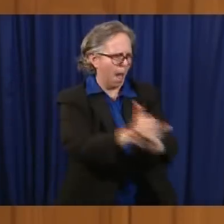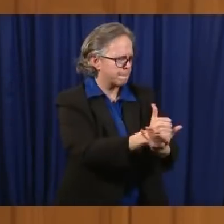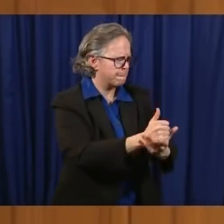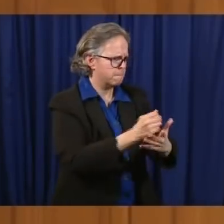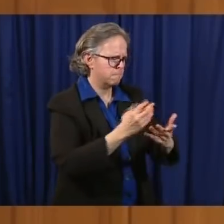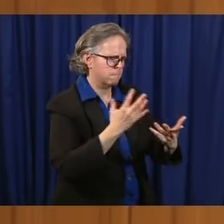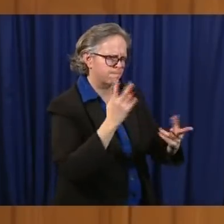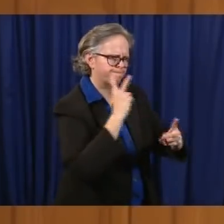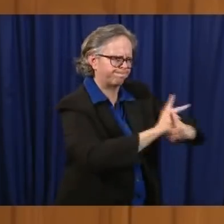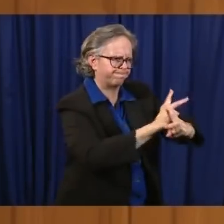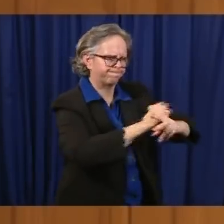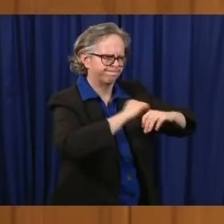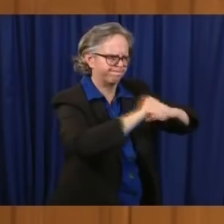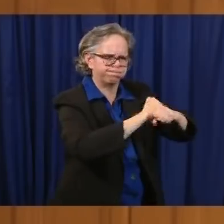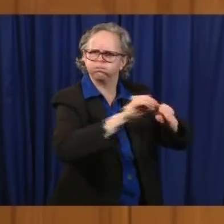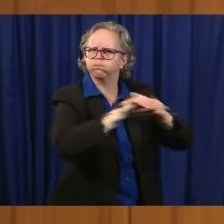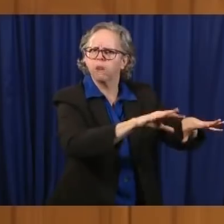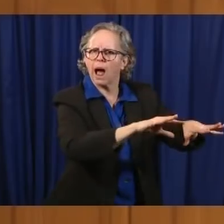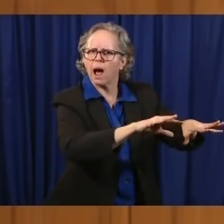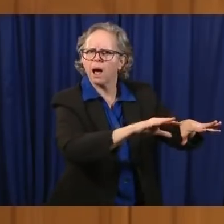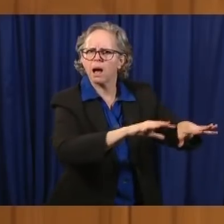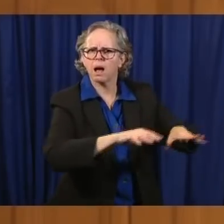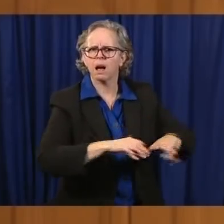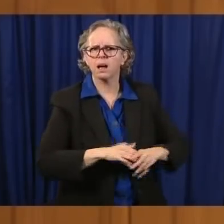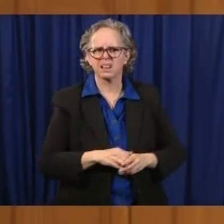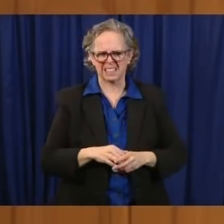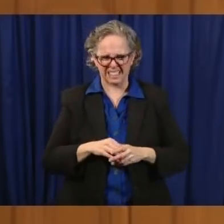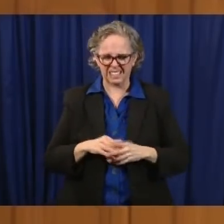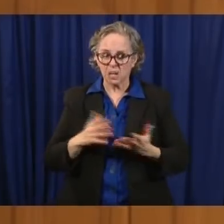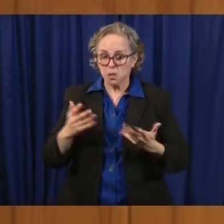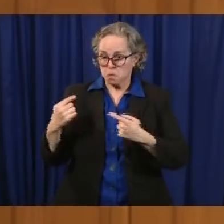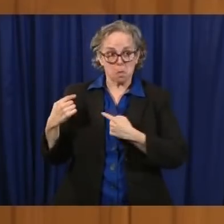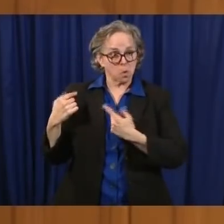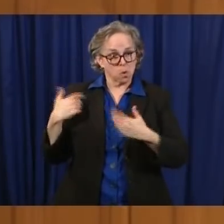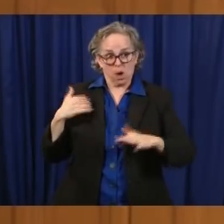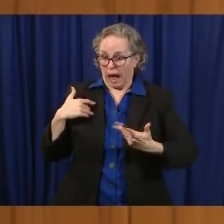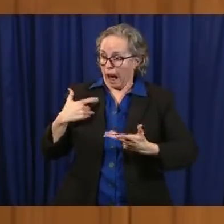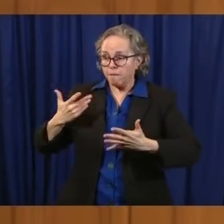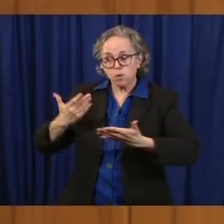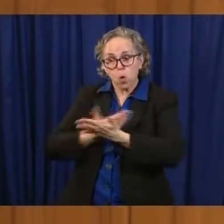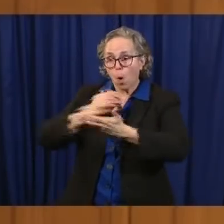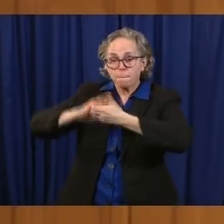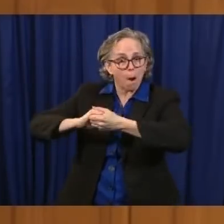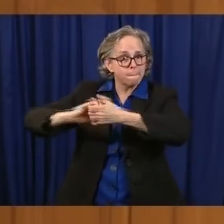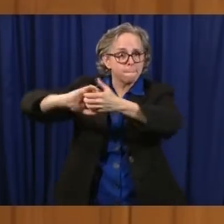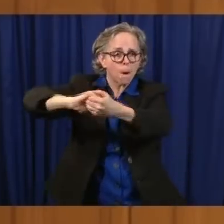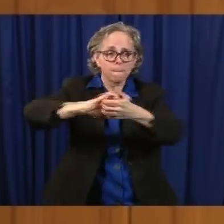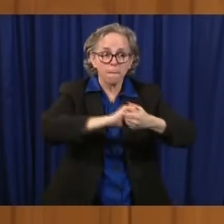EVERYTHING POSSIBLE TO CONTROL THE SPREAD OF INFECTION, WORKING TIGHTLY WITH ALL THE